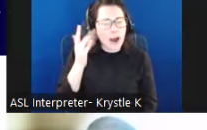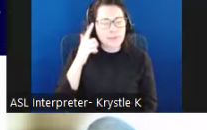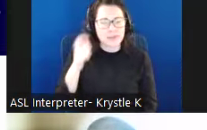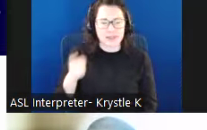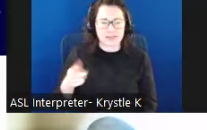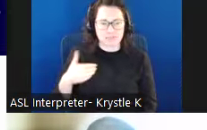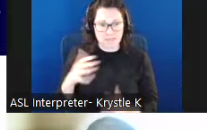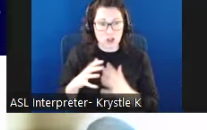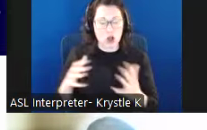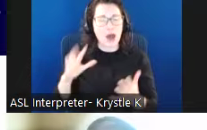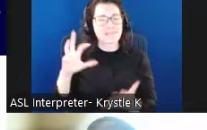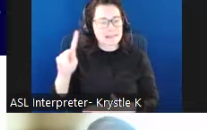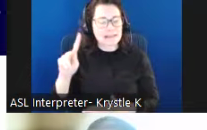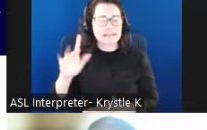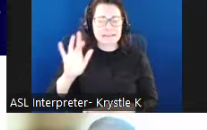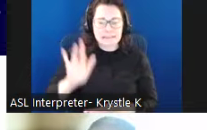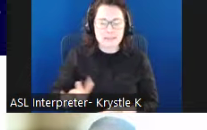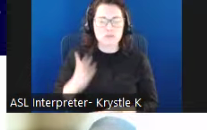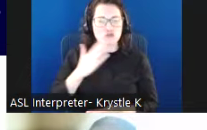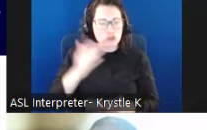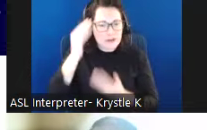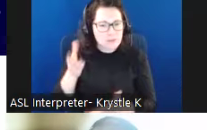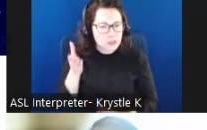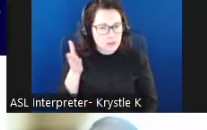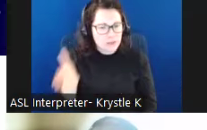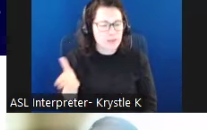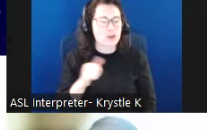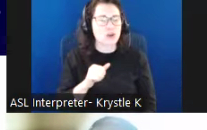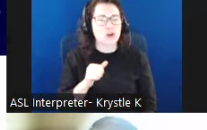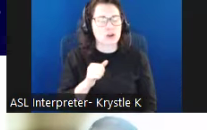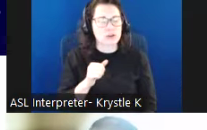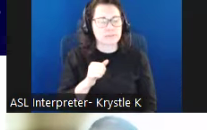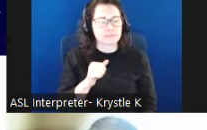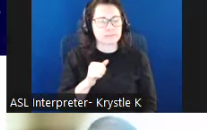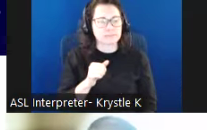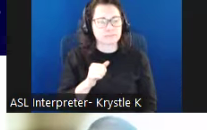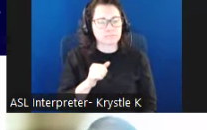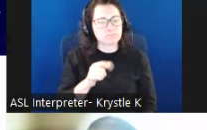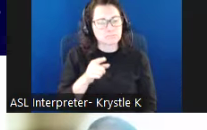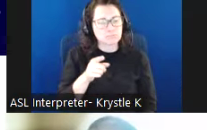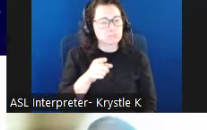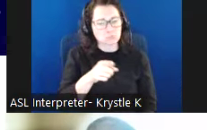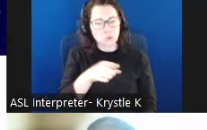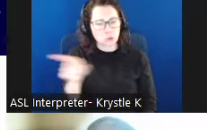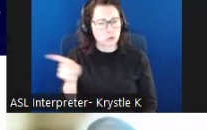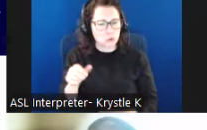links and good information there that